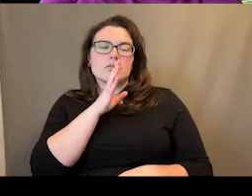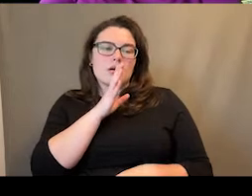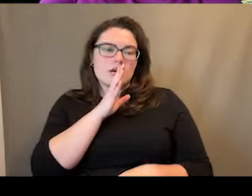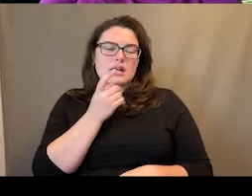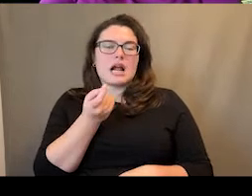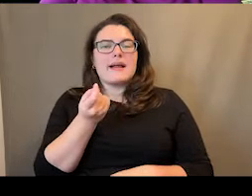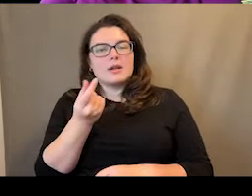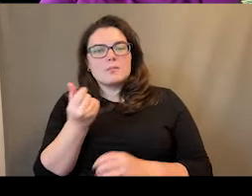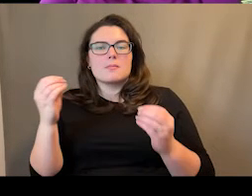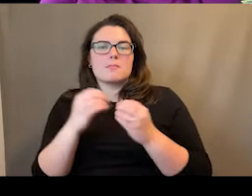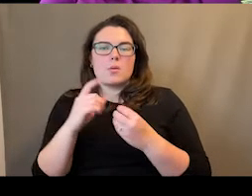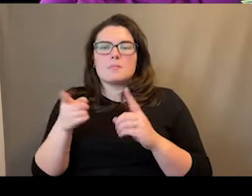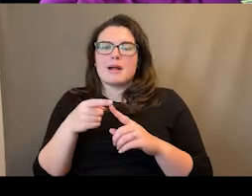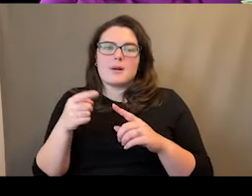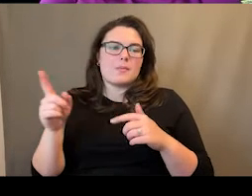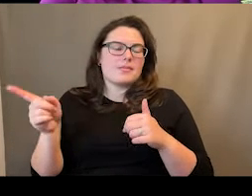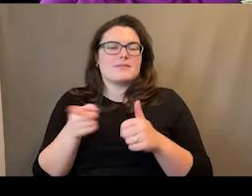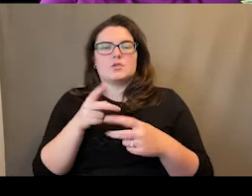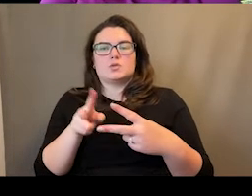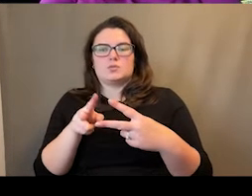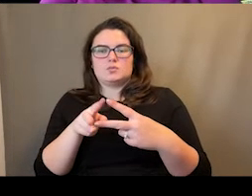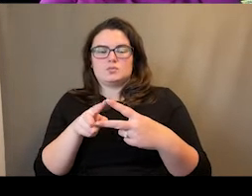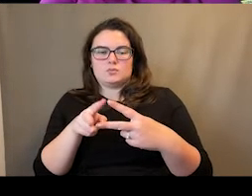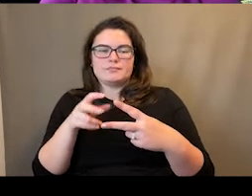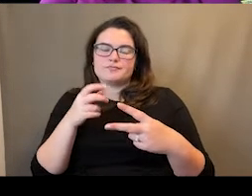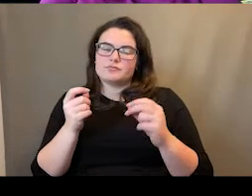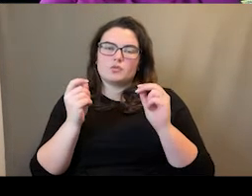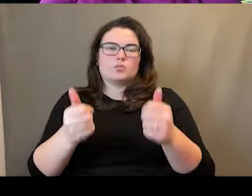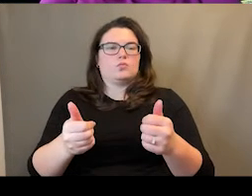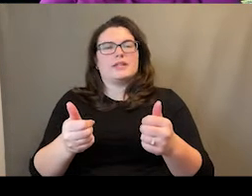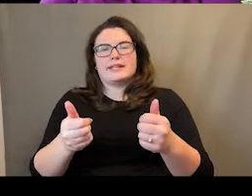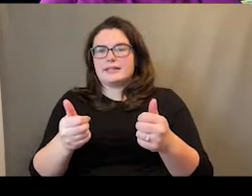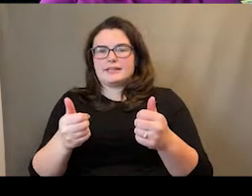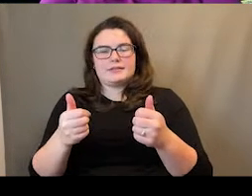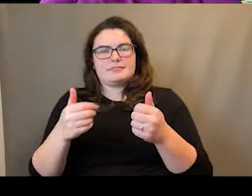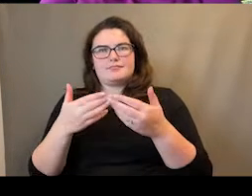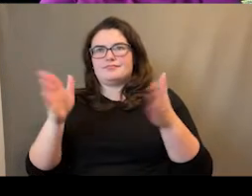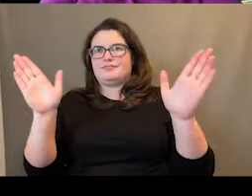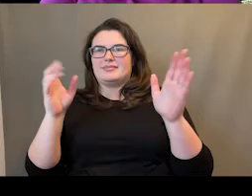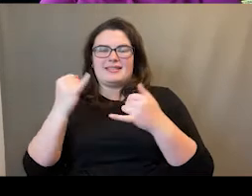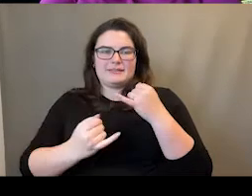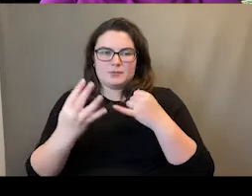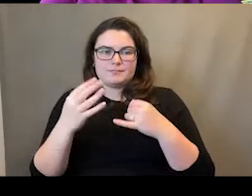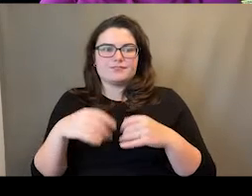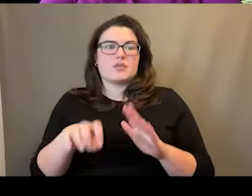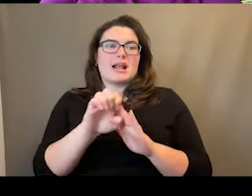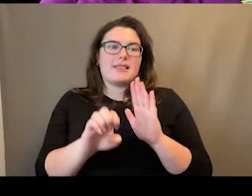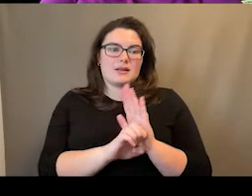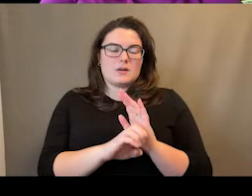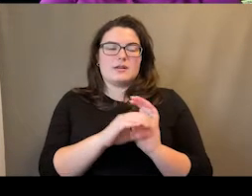little bit more about the first two programs, and I'm just going to give you a quick overview of the last four. The ethical and responsible research,